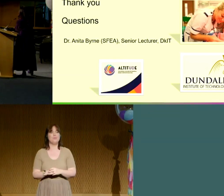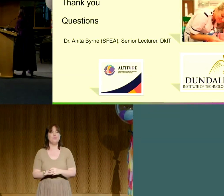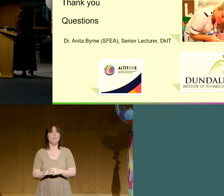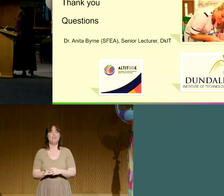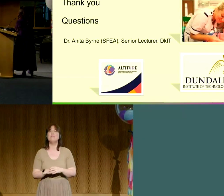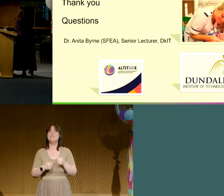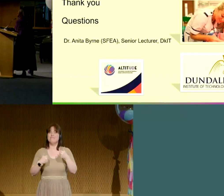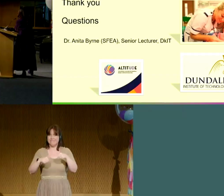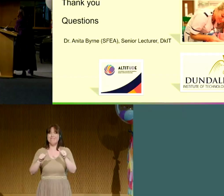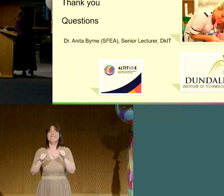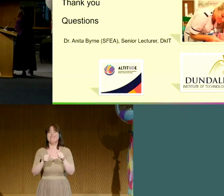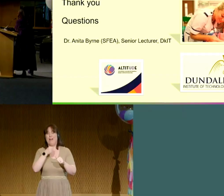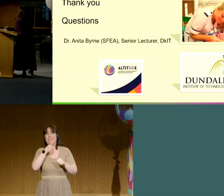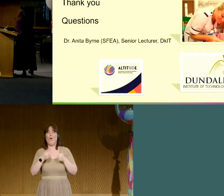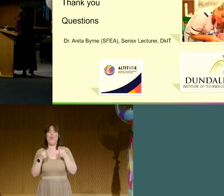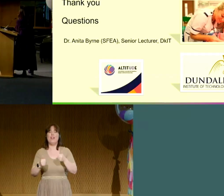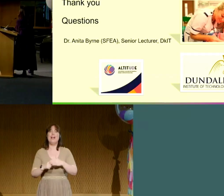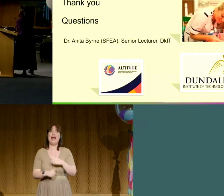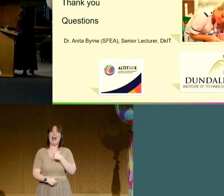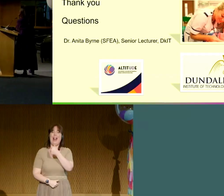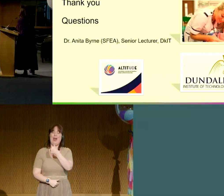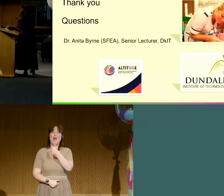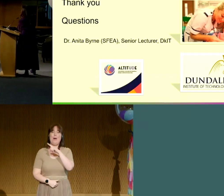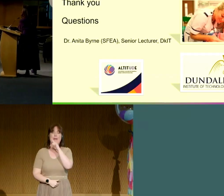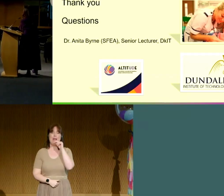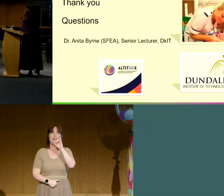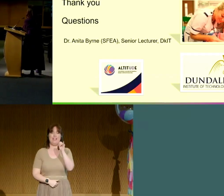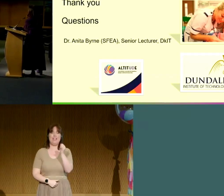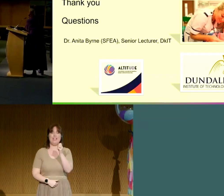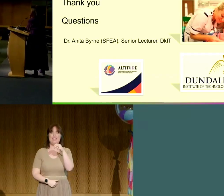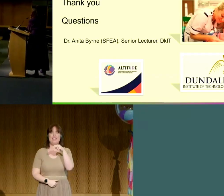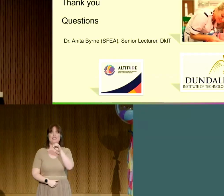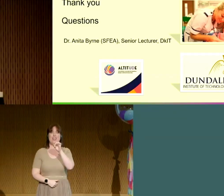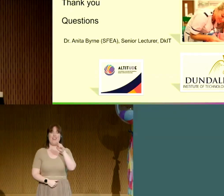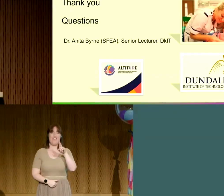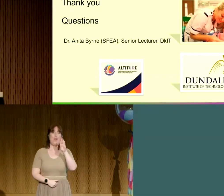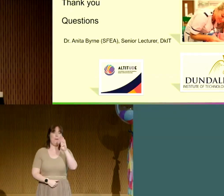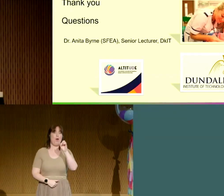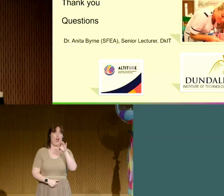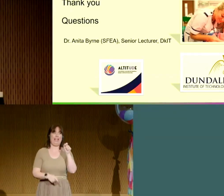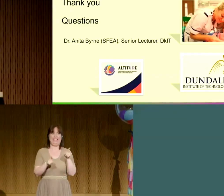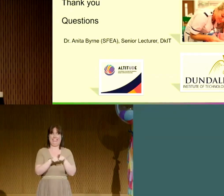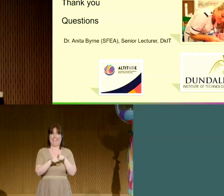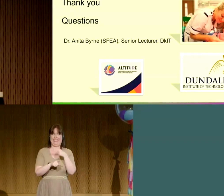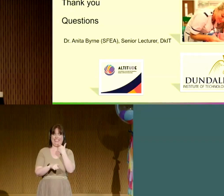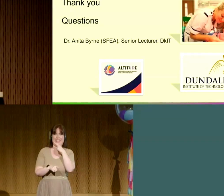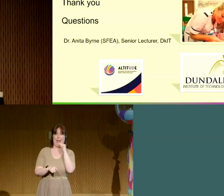(Jennifer): Hello everyone. My name is Jennifer Byrne and I'm from a Byrne as well, Anita. And I'm